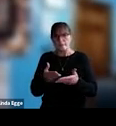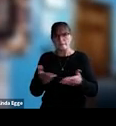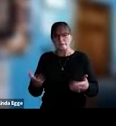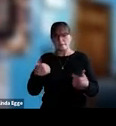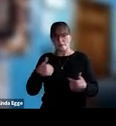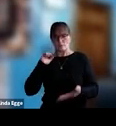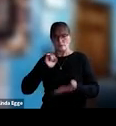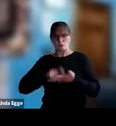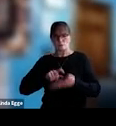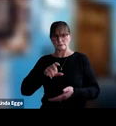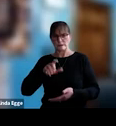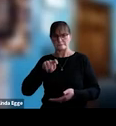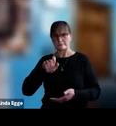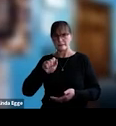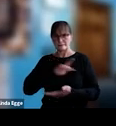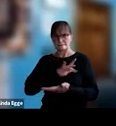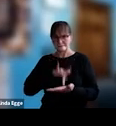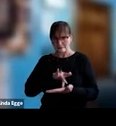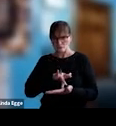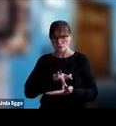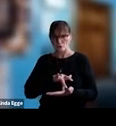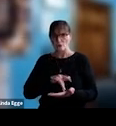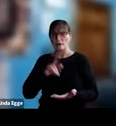at the TA Center is that case managers